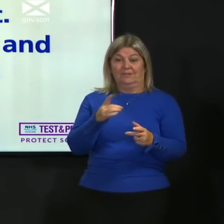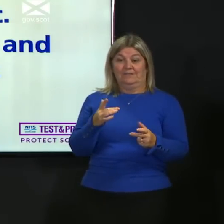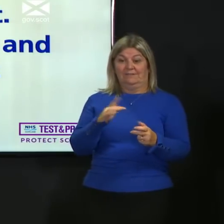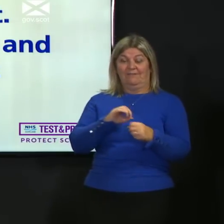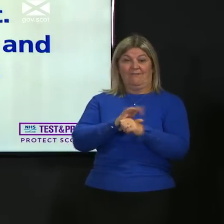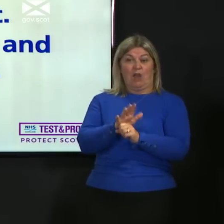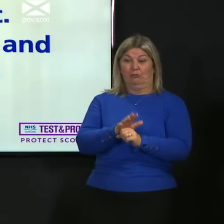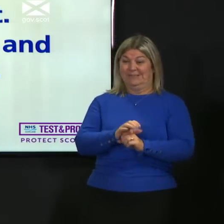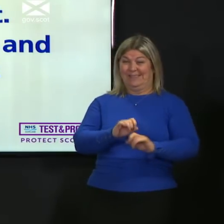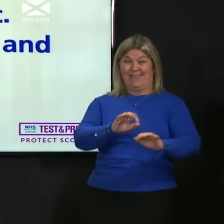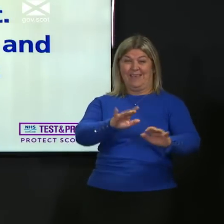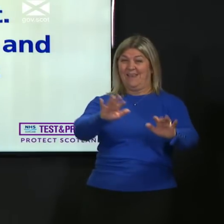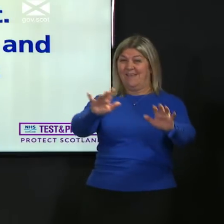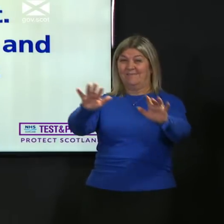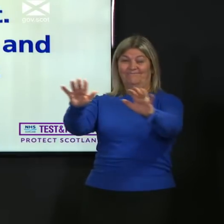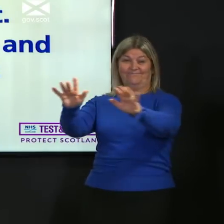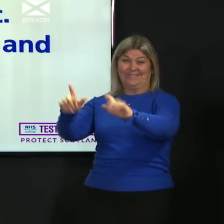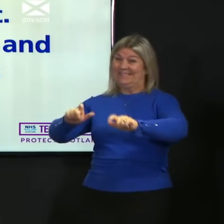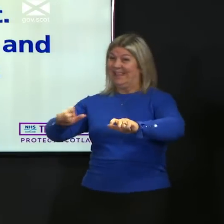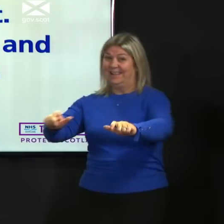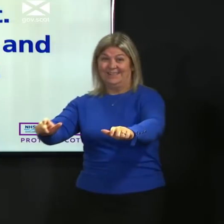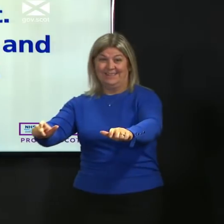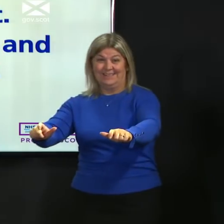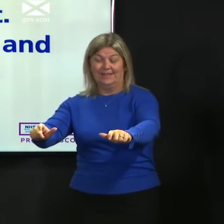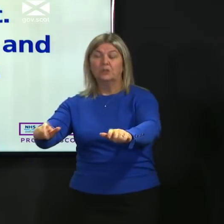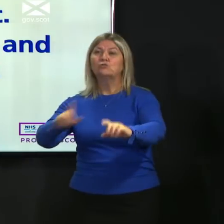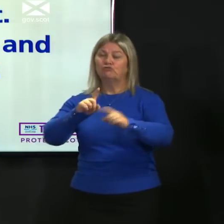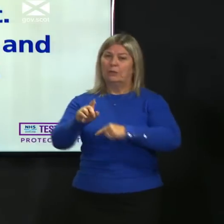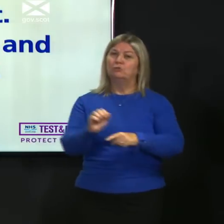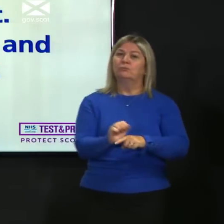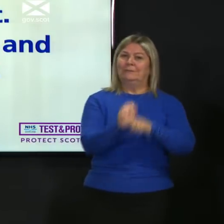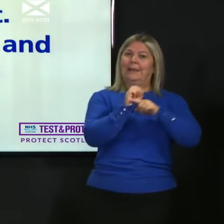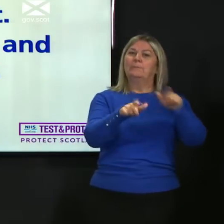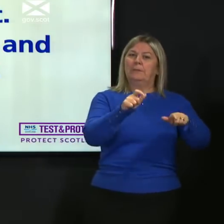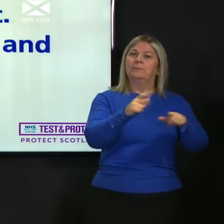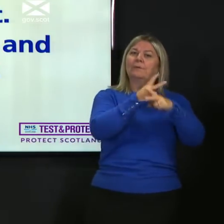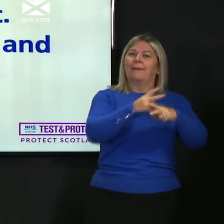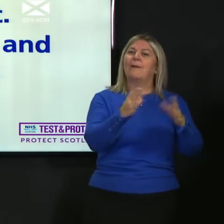our residents in care homes. But also we recognise the fundamentally essential nature of that